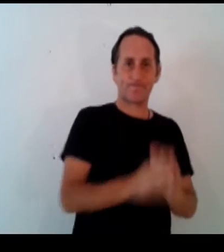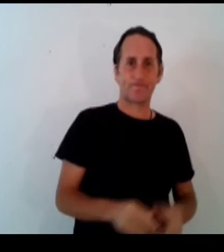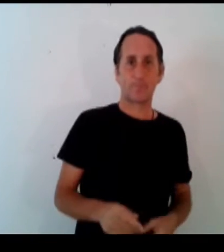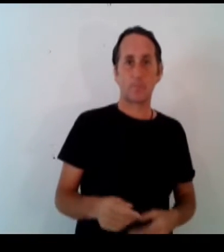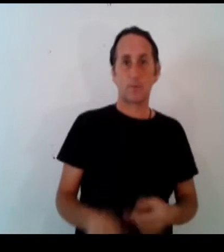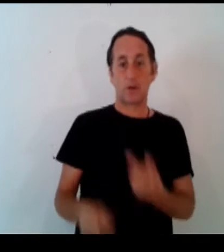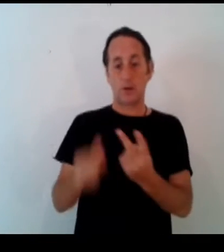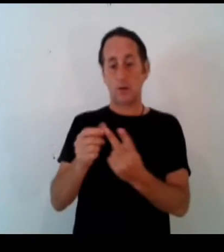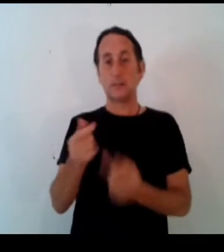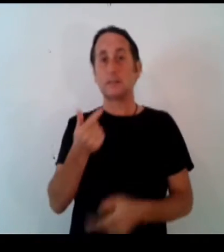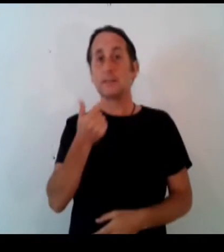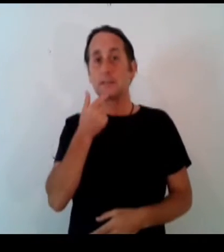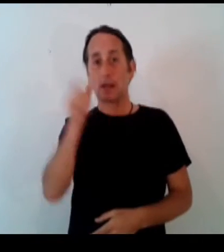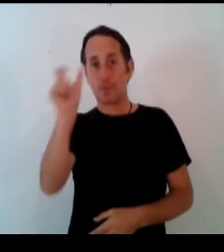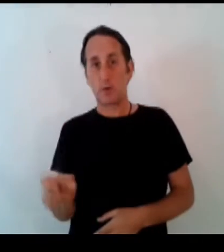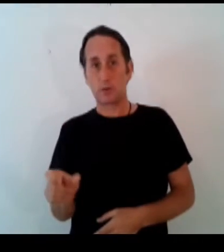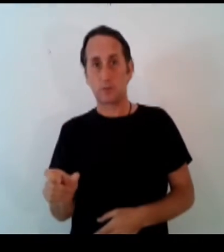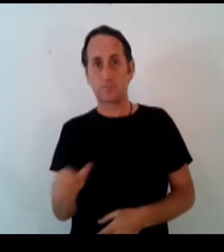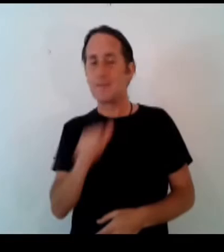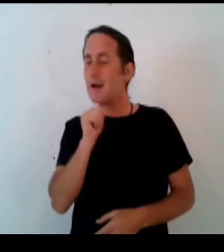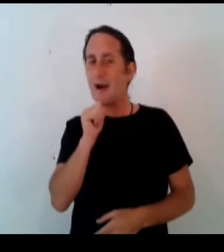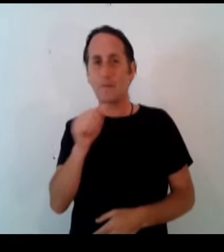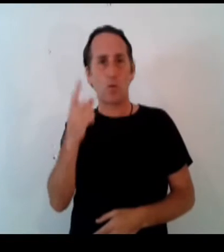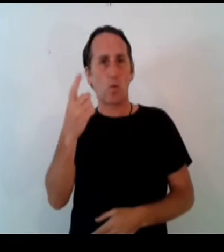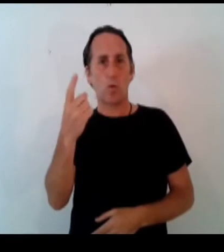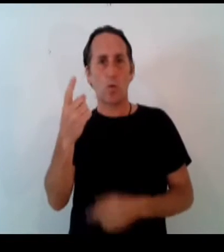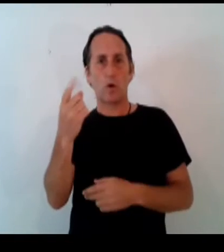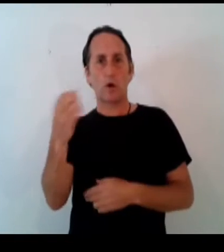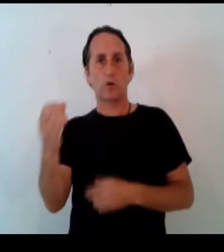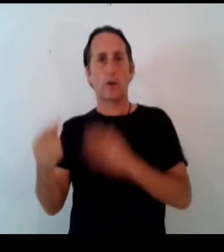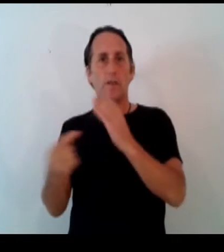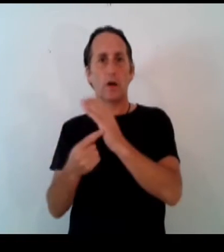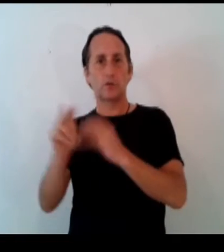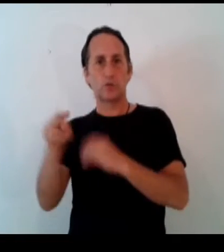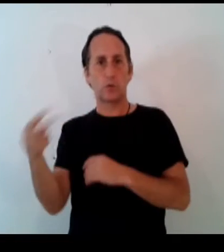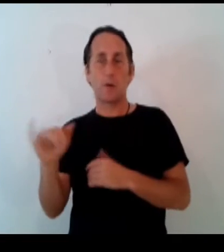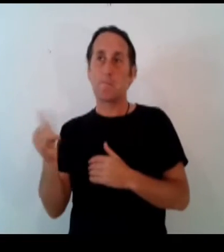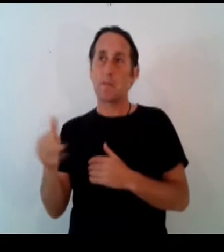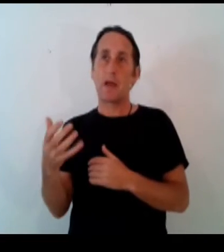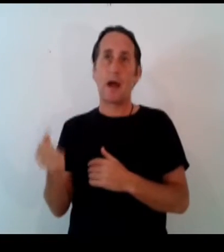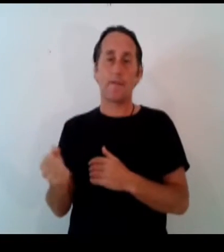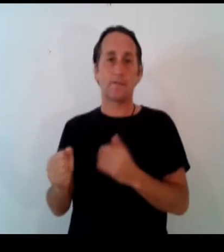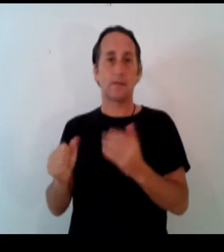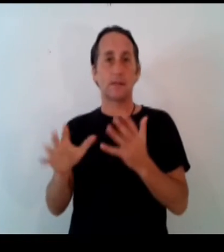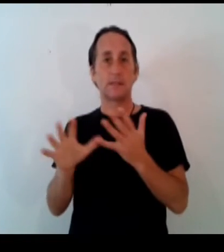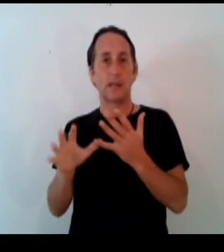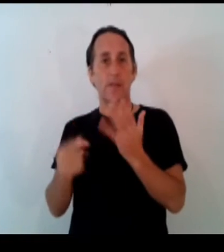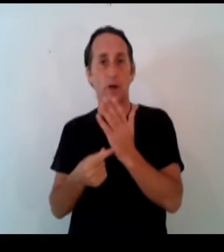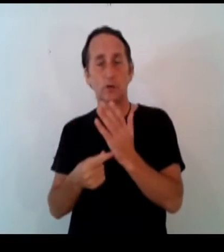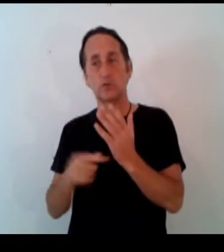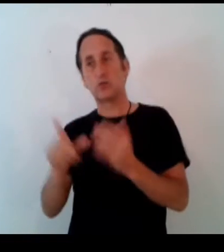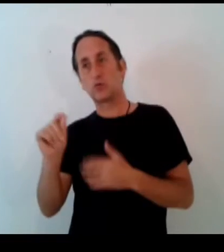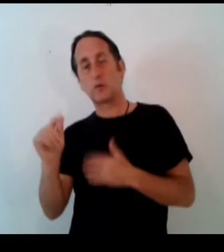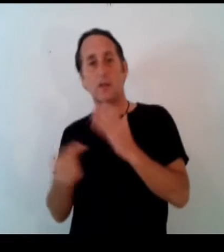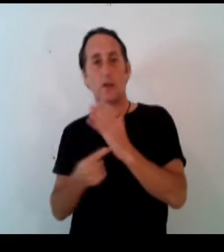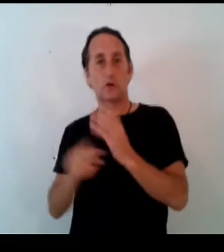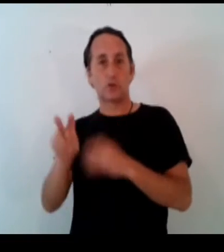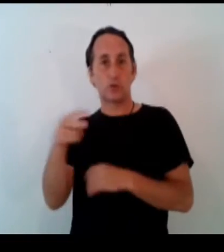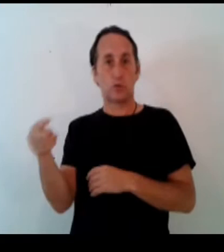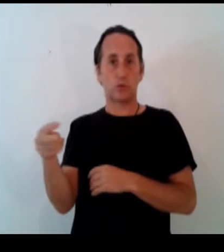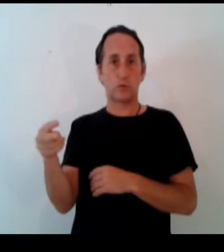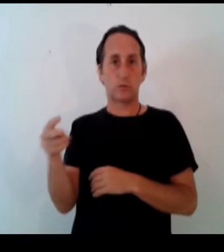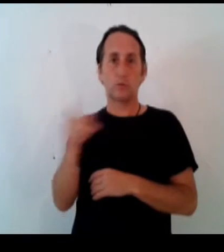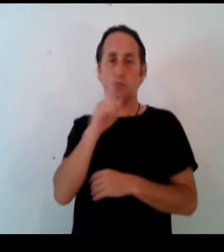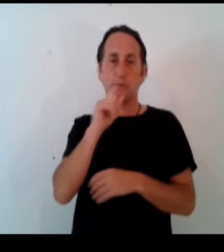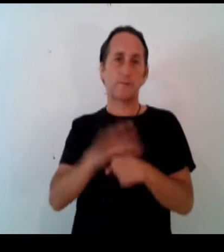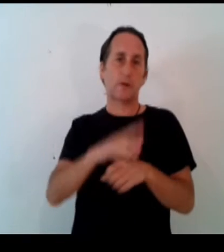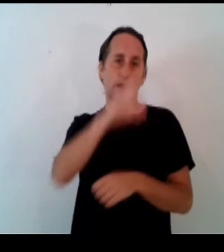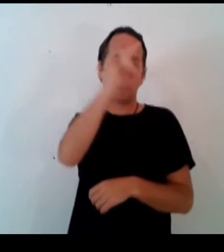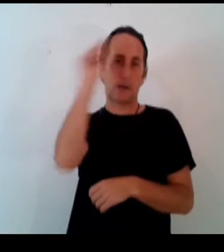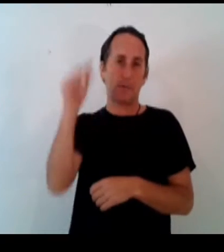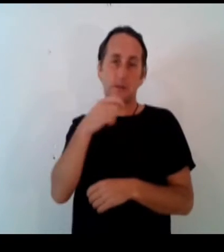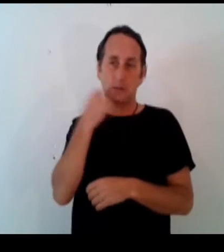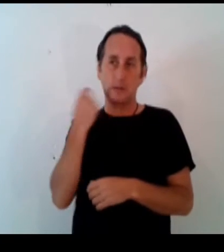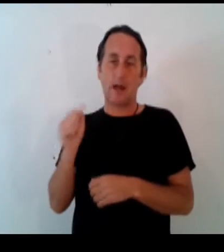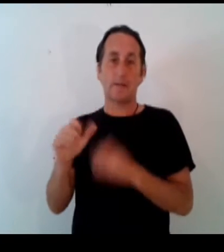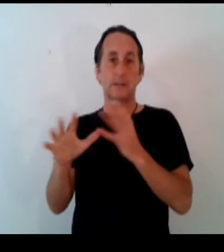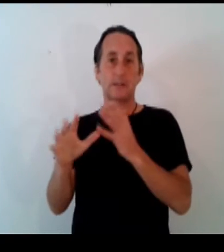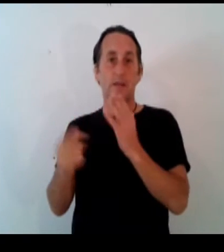Then you have a person who doesn't have €100,000 maybe they have €10,000, €20,000 I'll just say for example they have €10,000